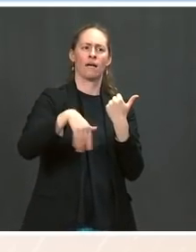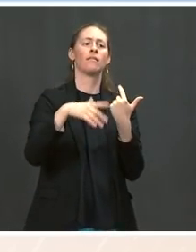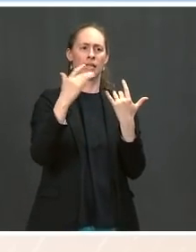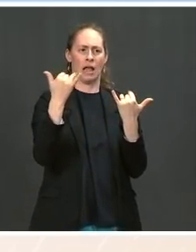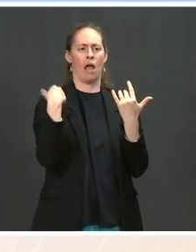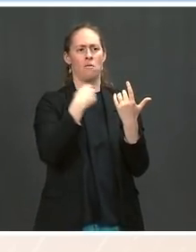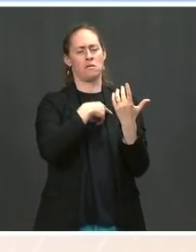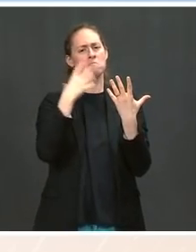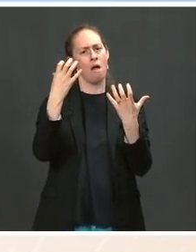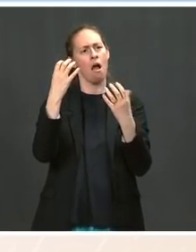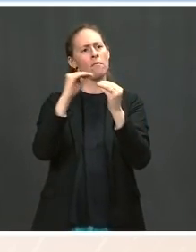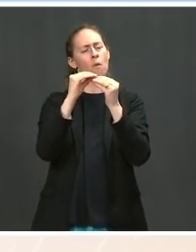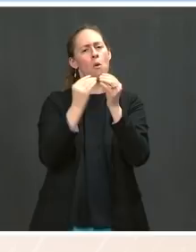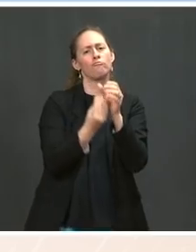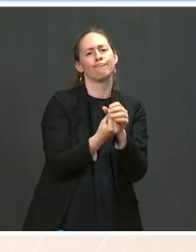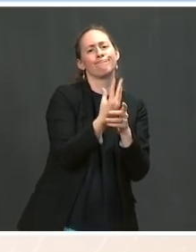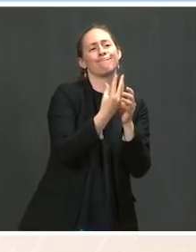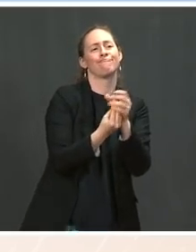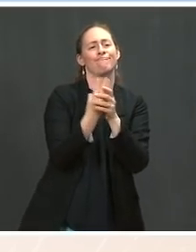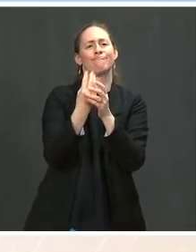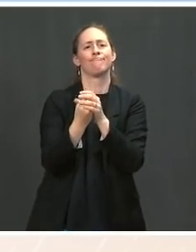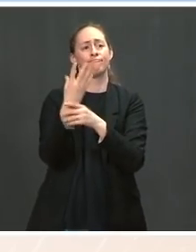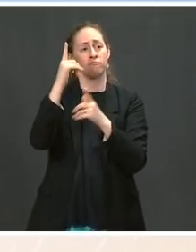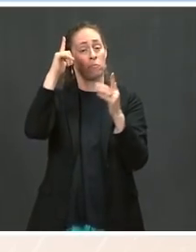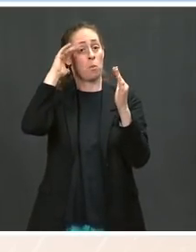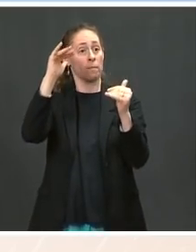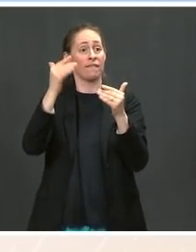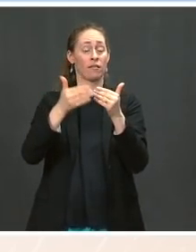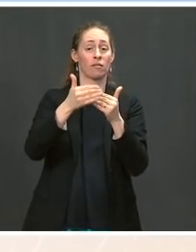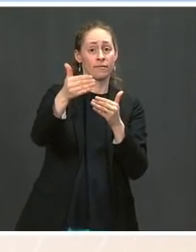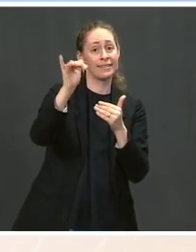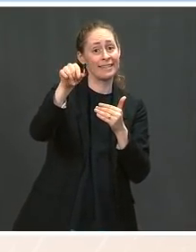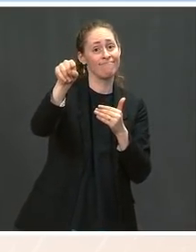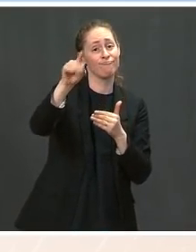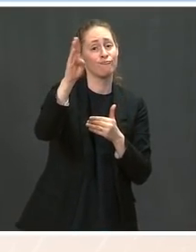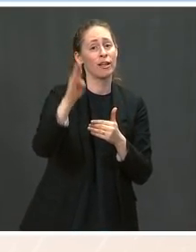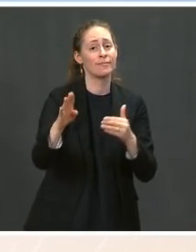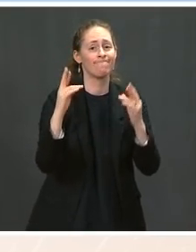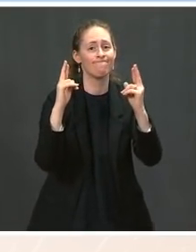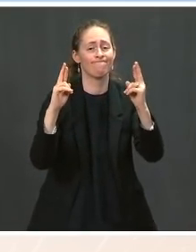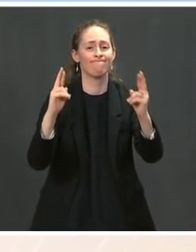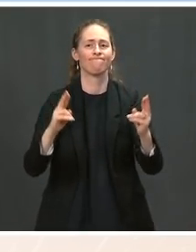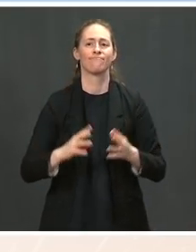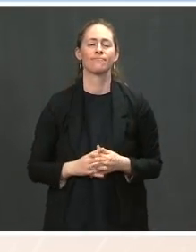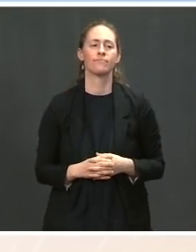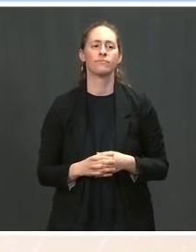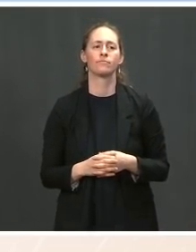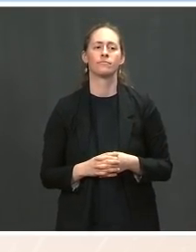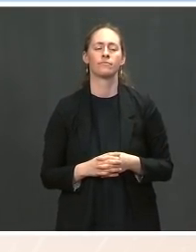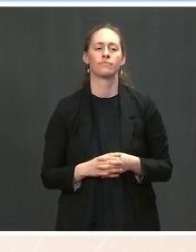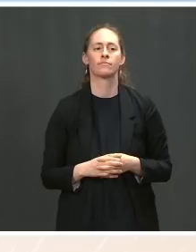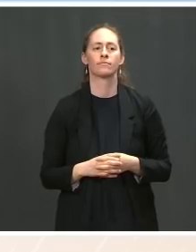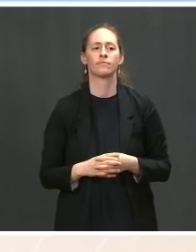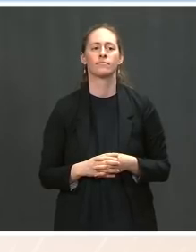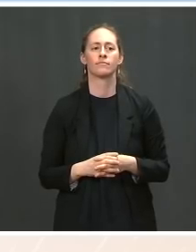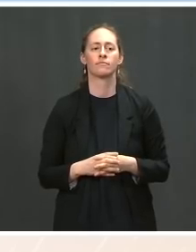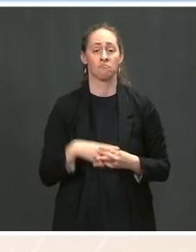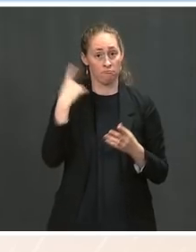and certainly that's our expectation for Brazil. The Press: What will be a clear commitment? And also, will President Biden pressure